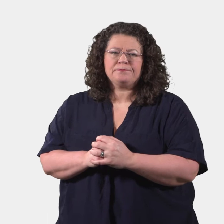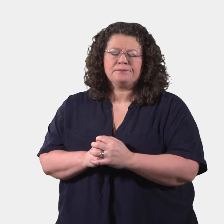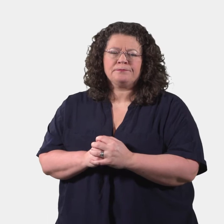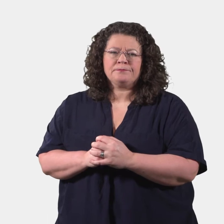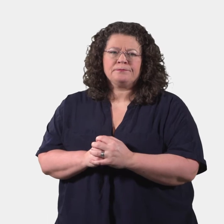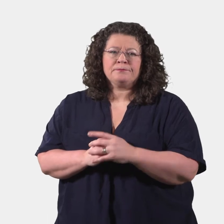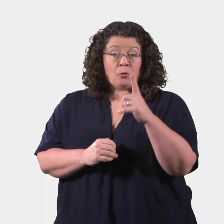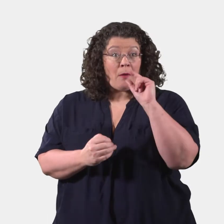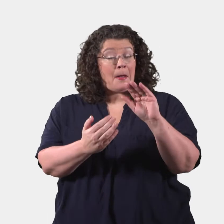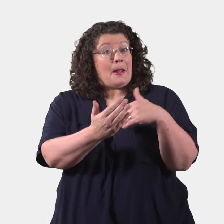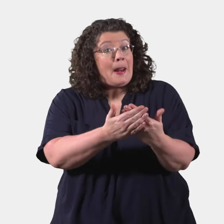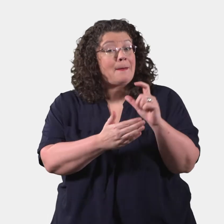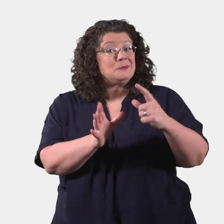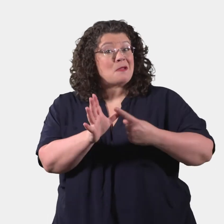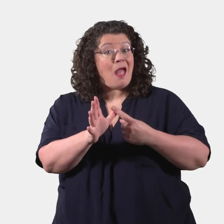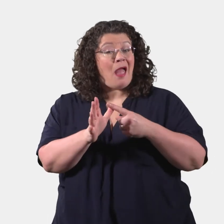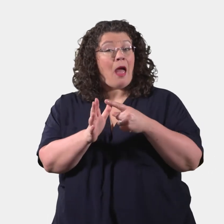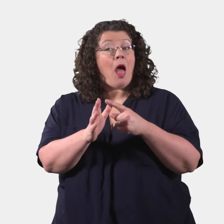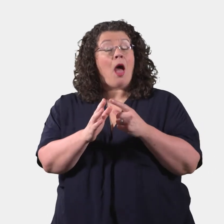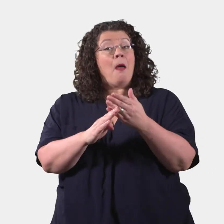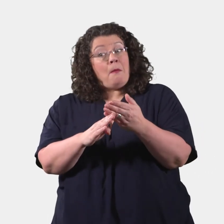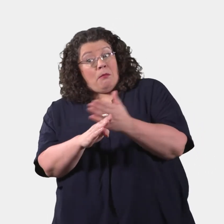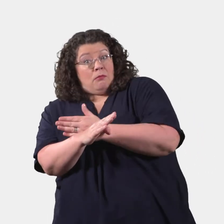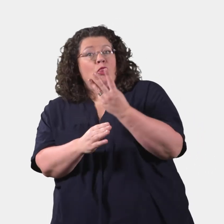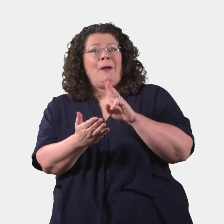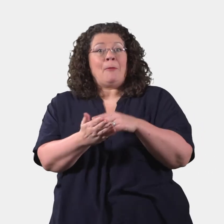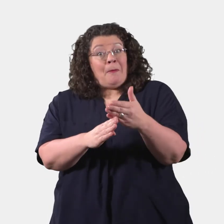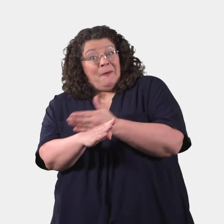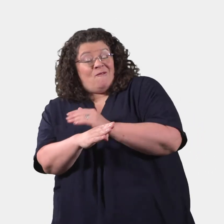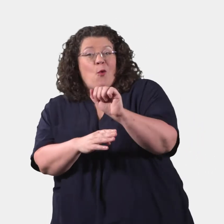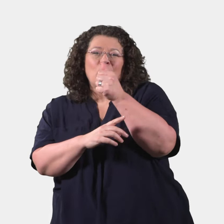You can claim Carer's Allowance after three months before you turn 16,